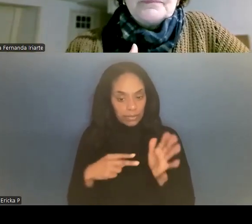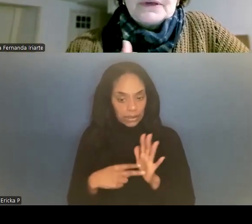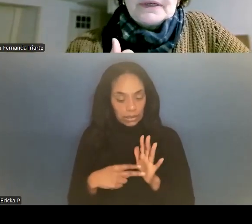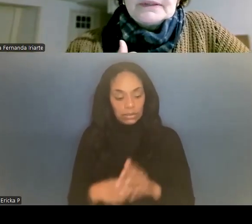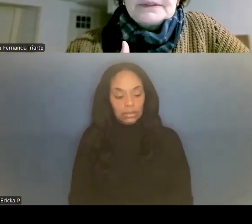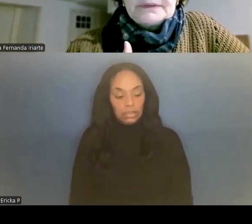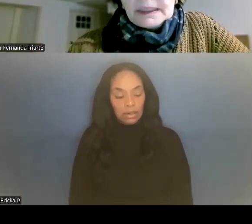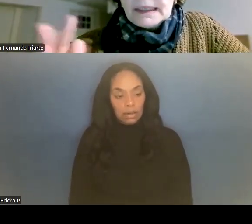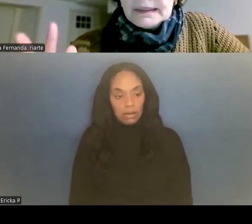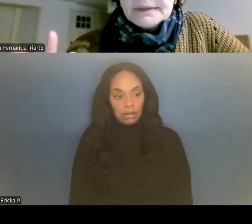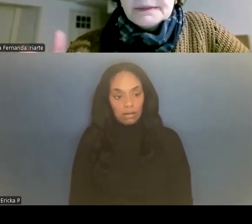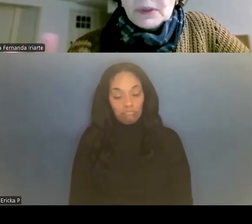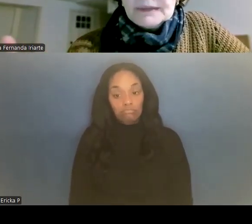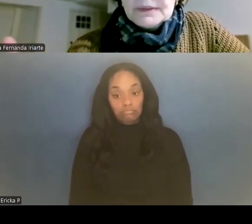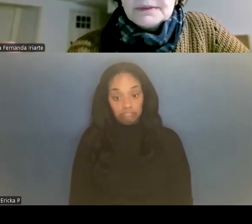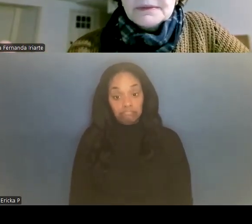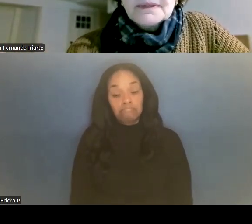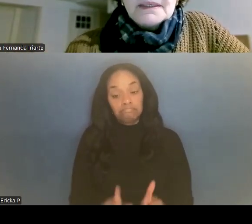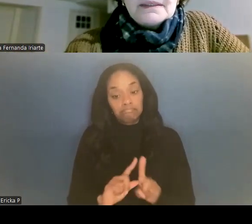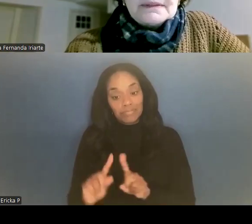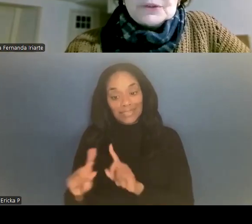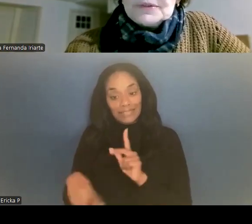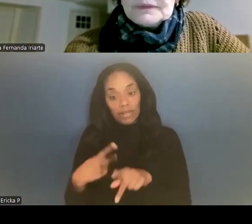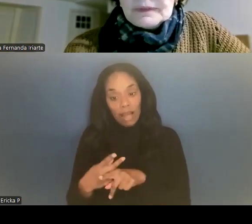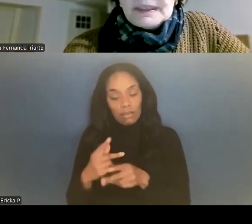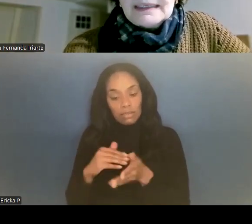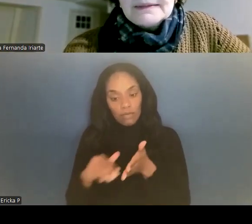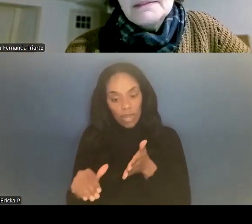There are different kinds of waivers that do different things.